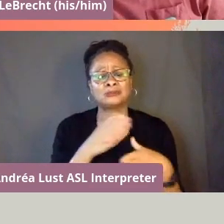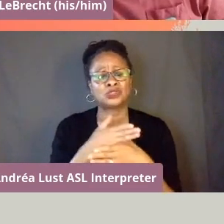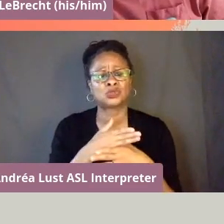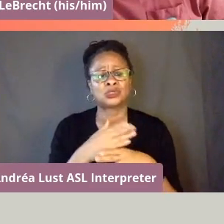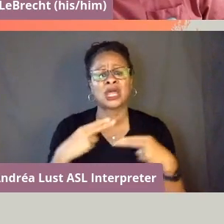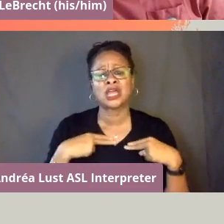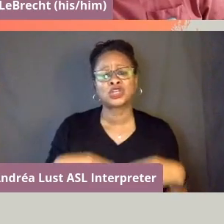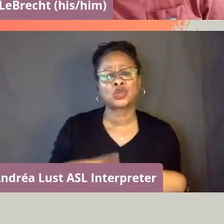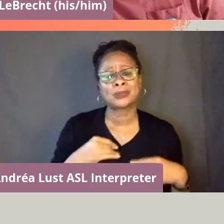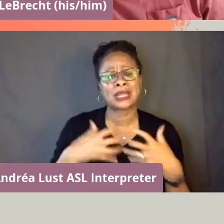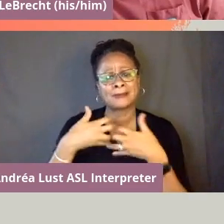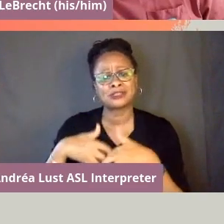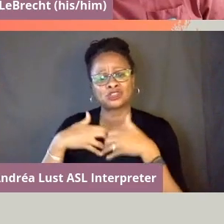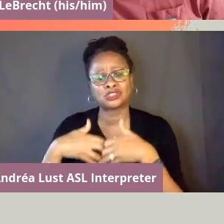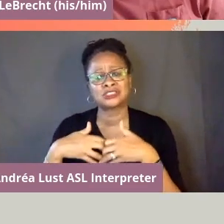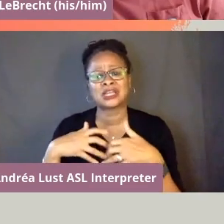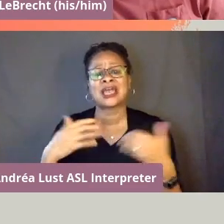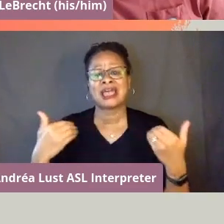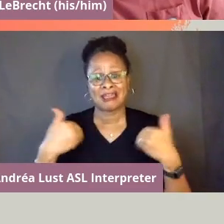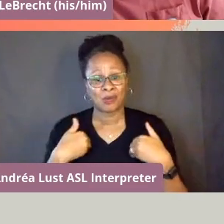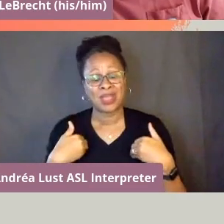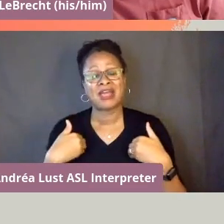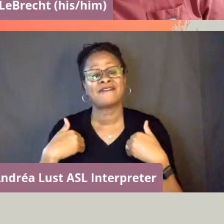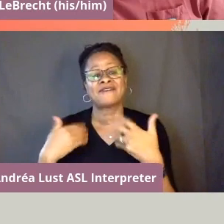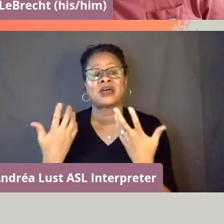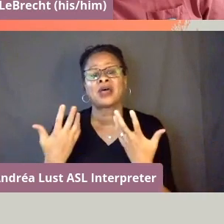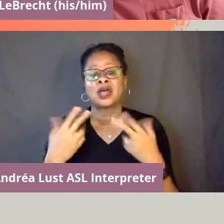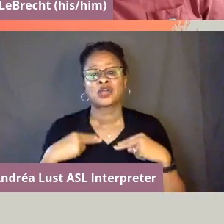and, of course, these are human-programmed machines-- AI, right?